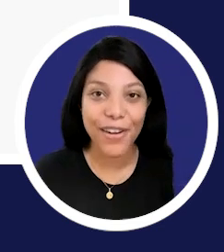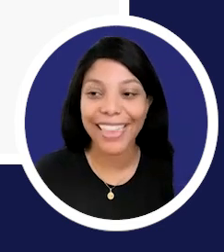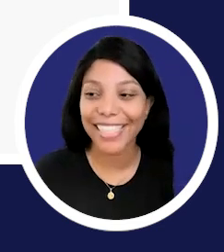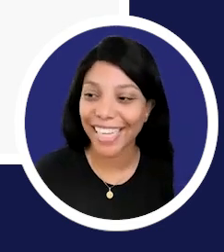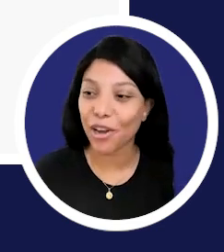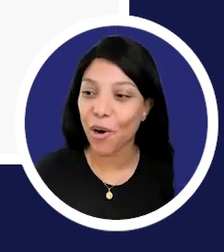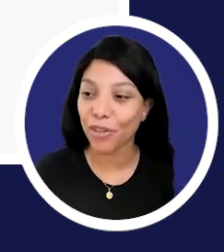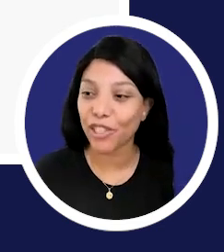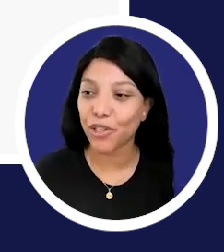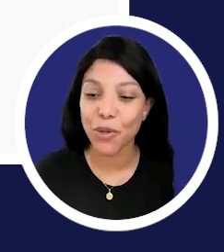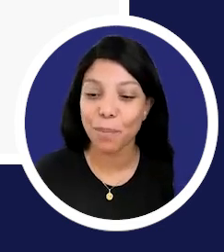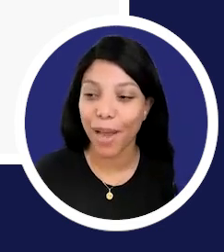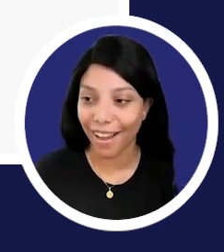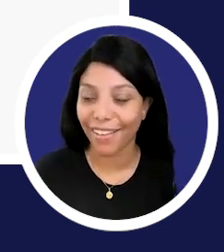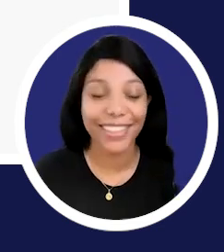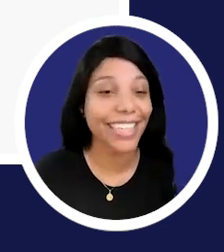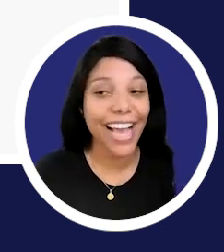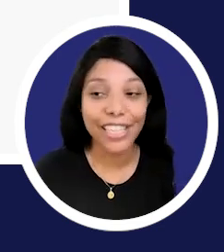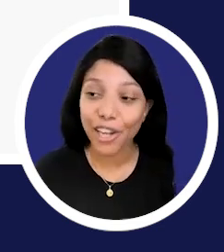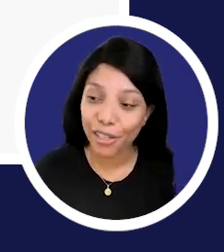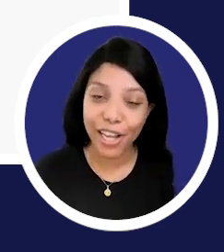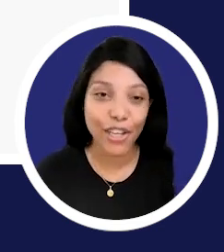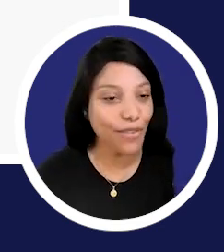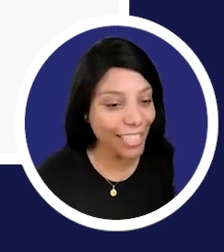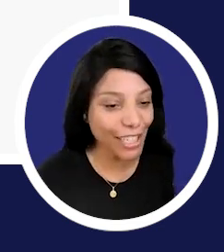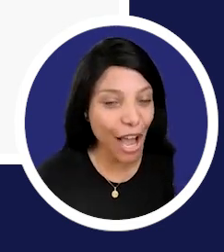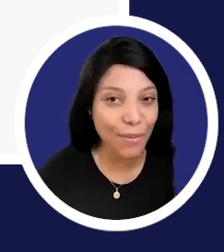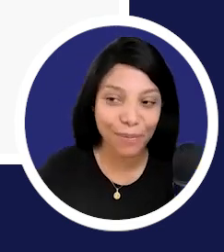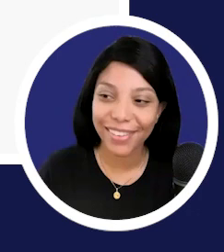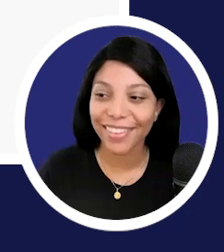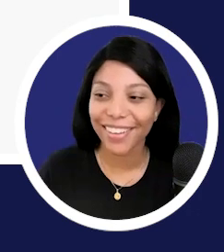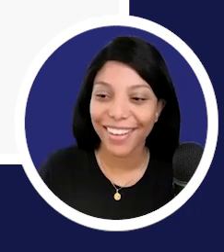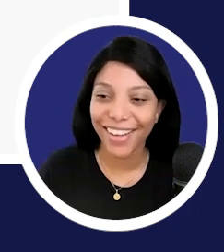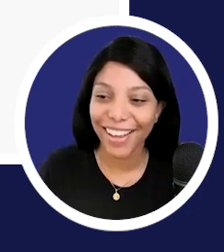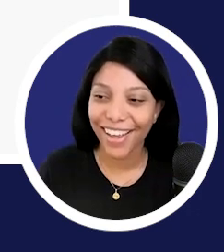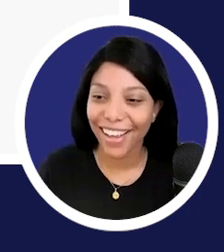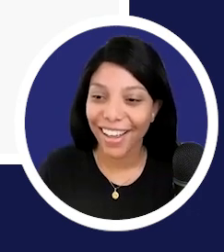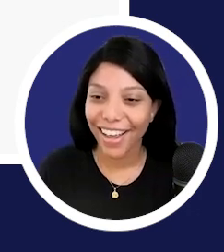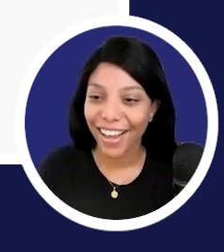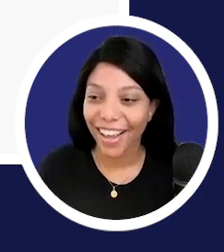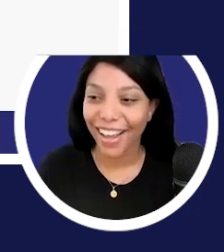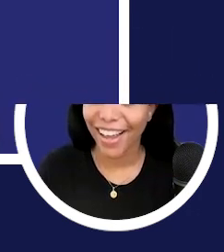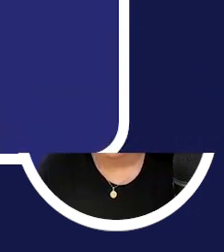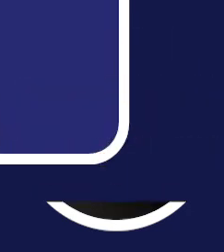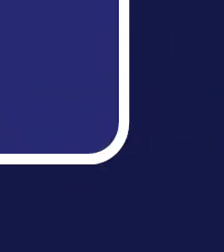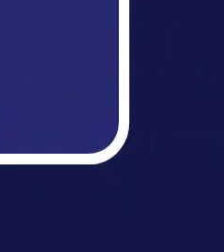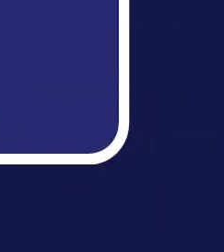and the station over to my colleague. Charles, are you ready to go? Yes, ma'am I am. Thank you very much.